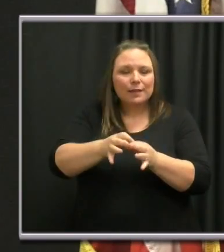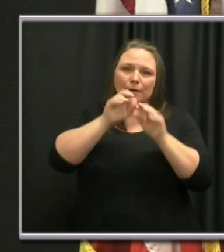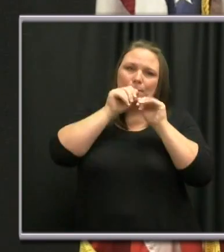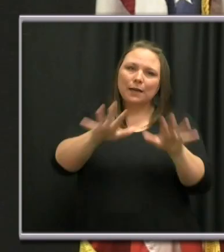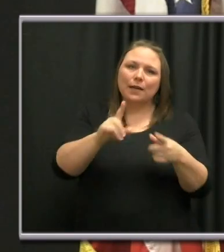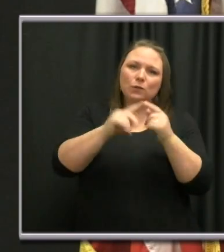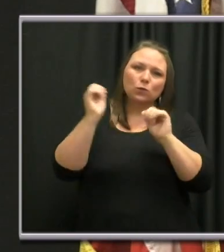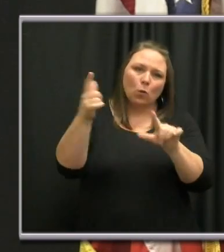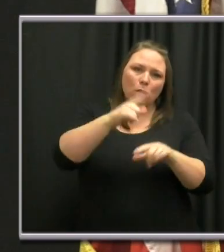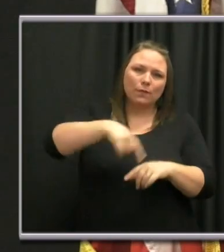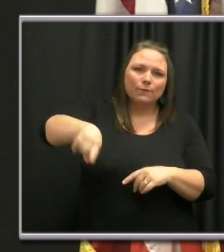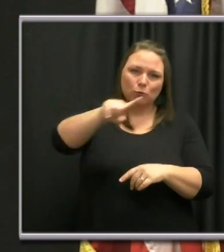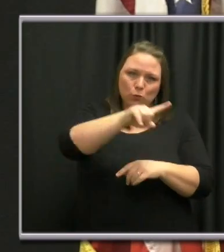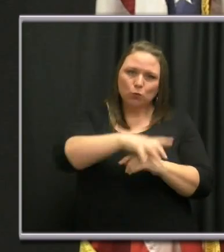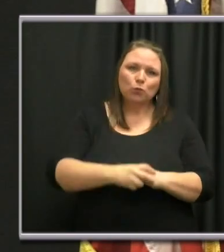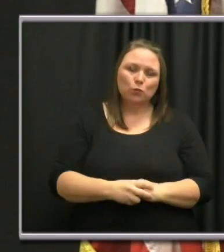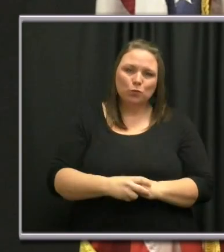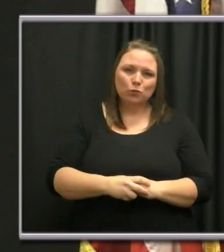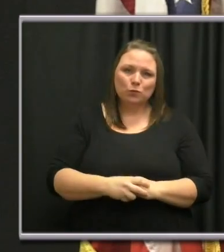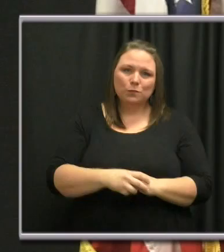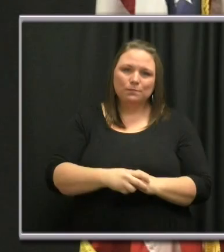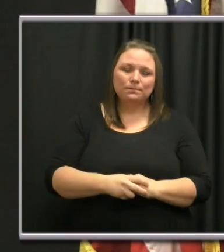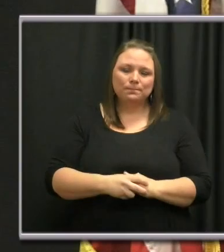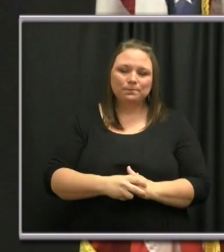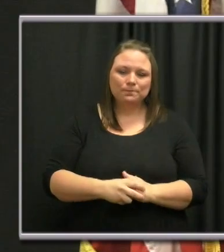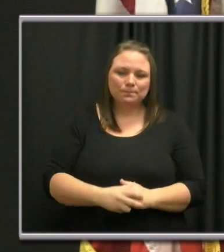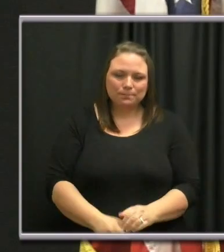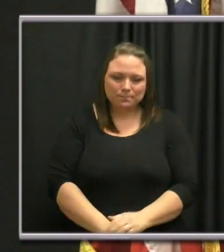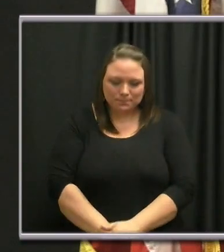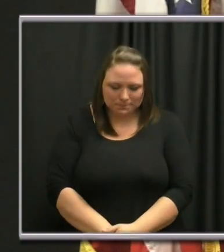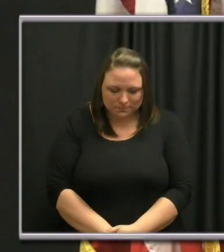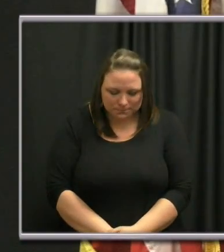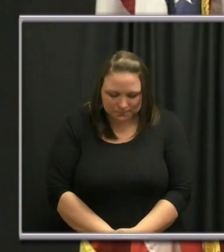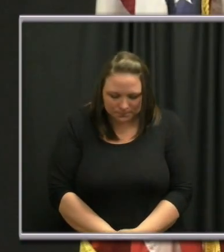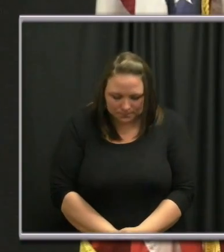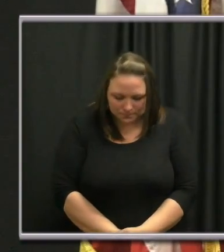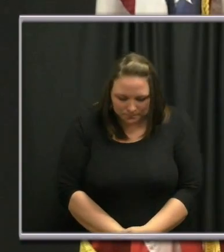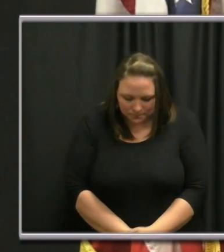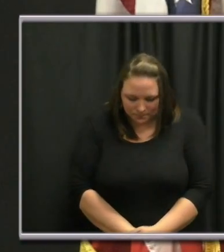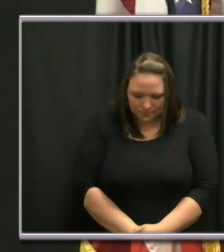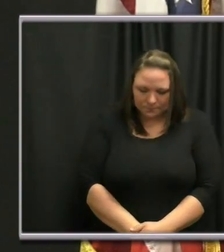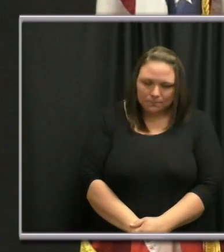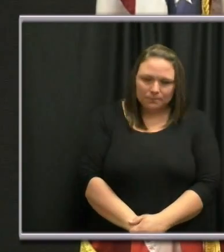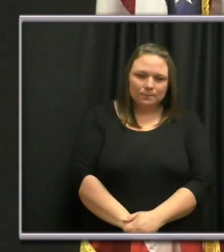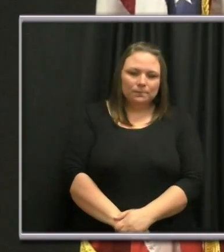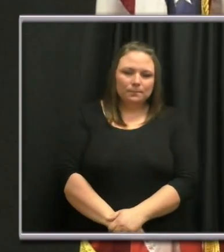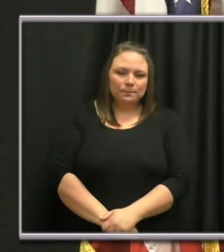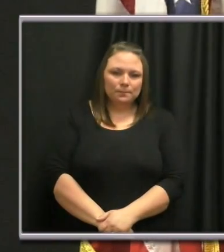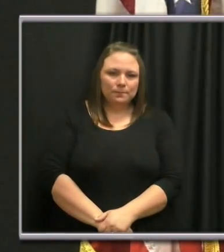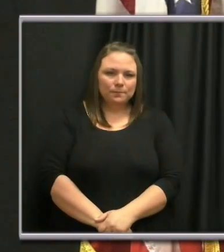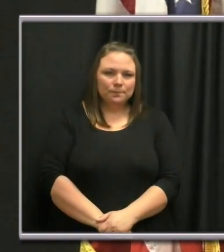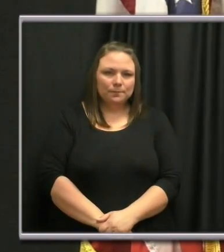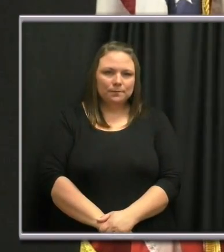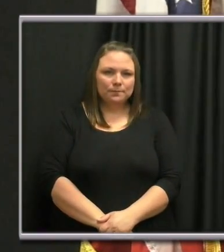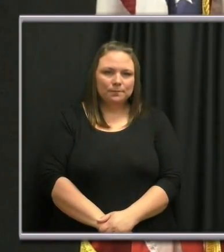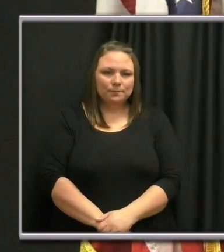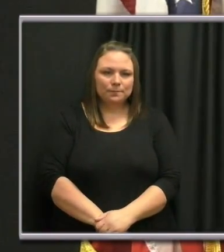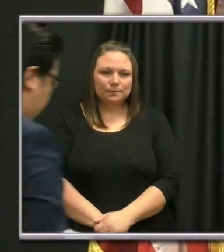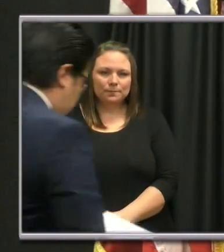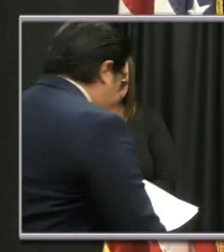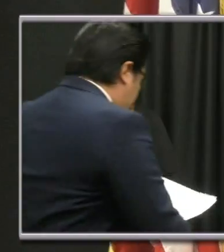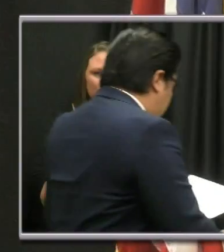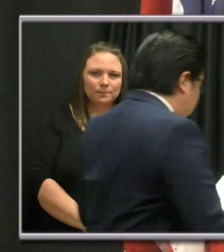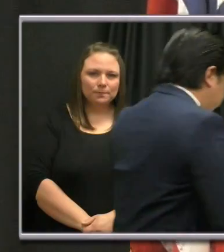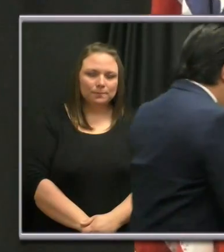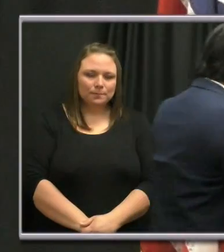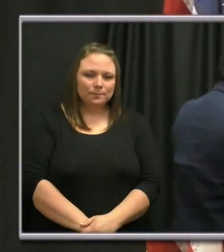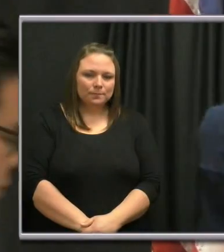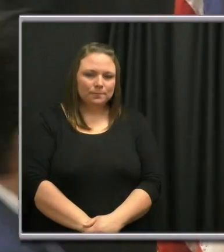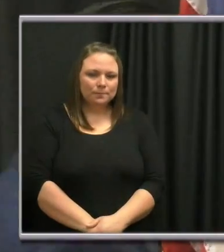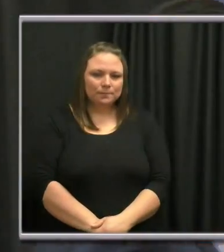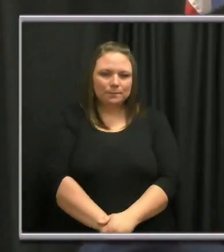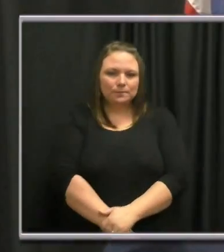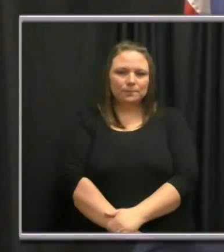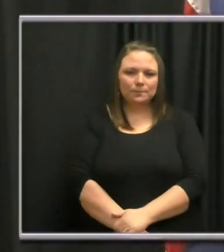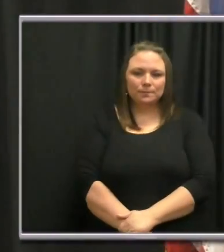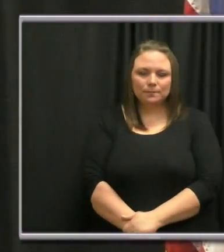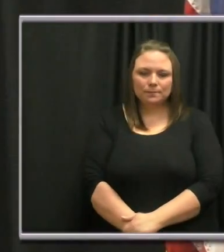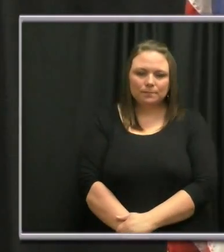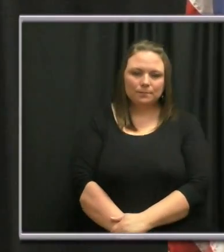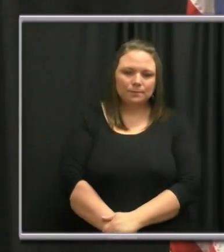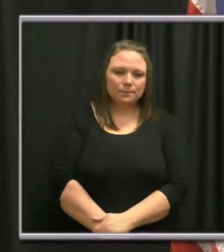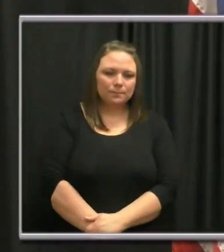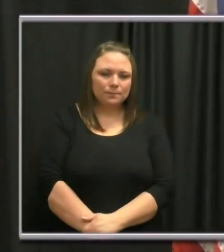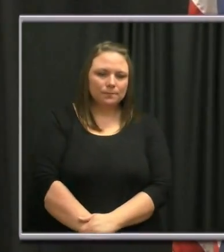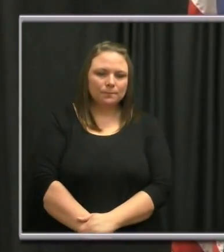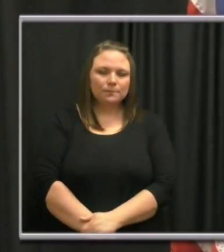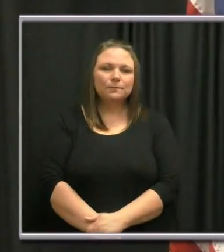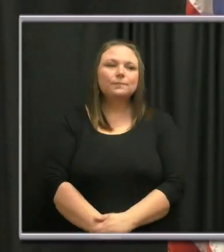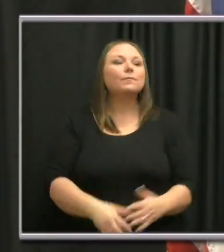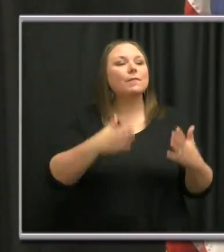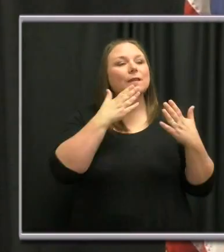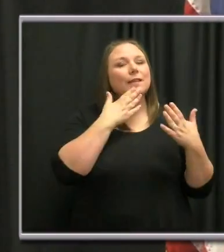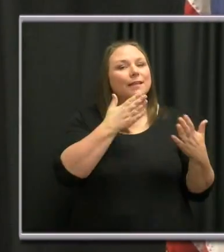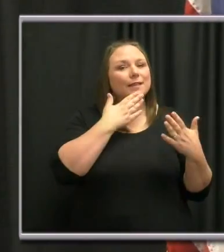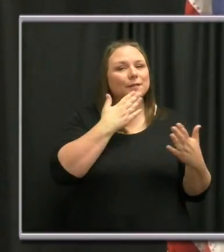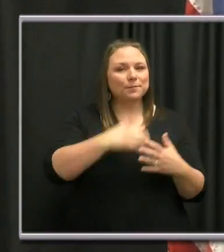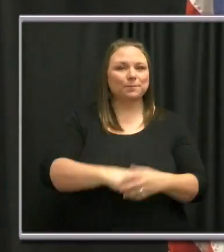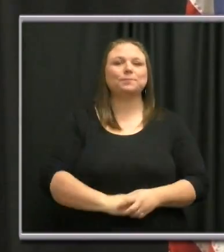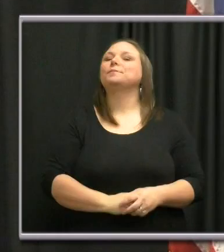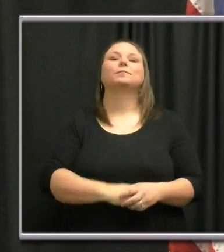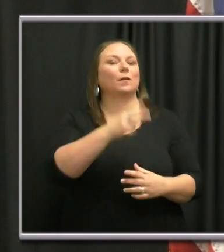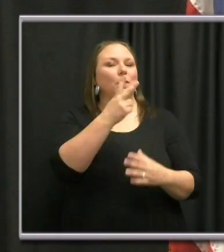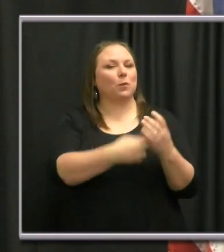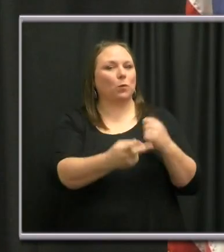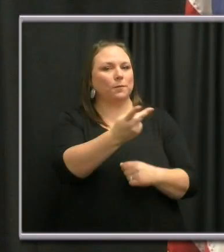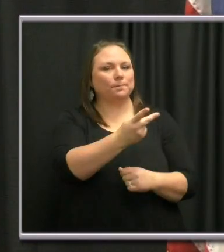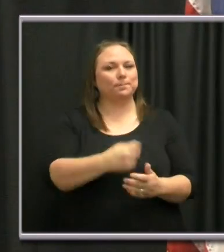YOUR FAITH. MANY BLESSINGS TO